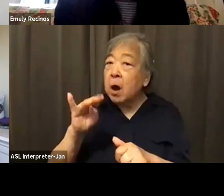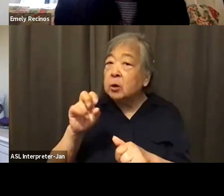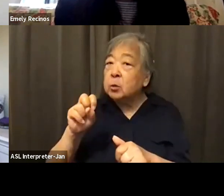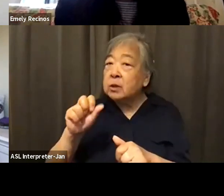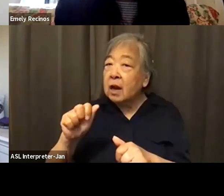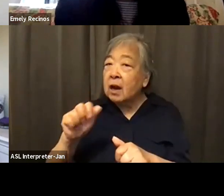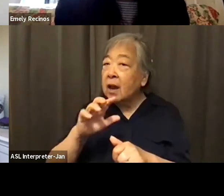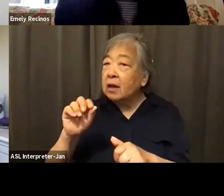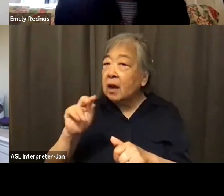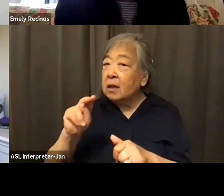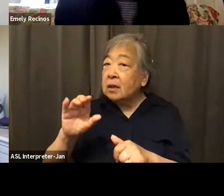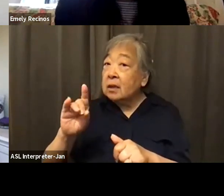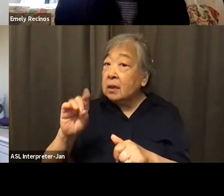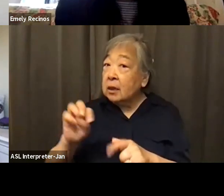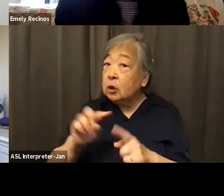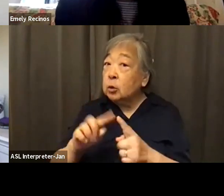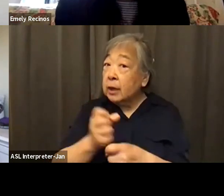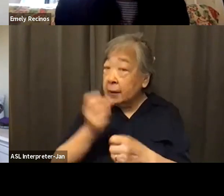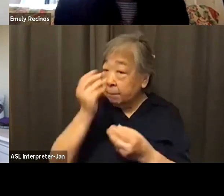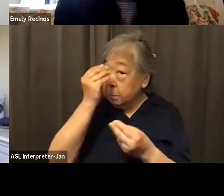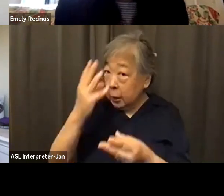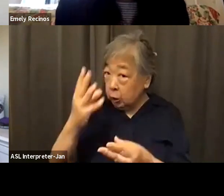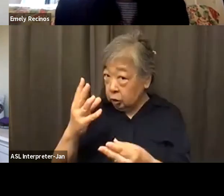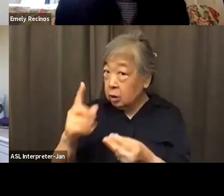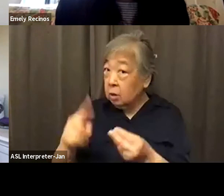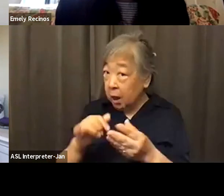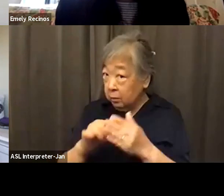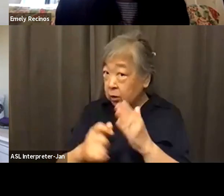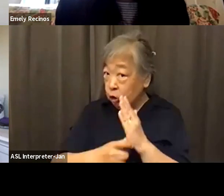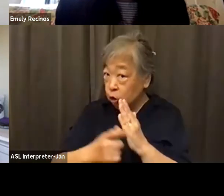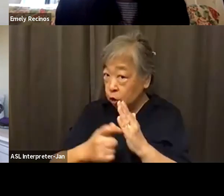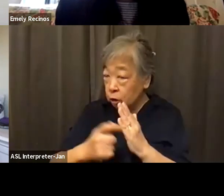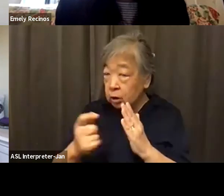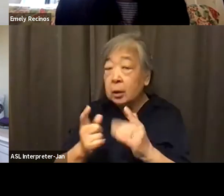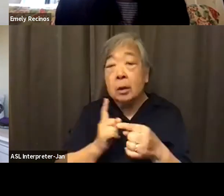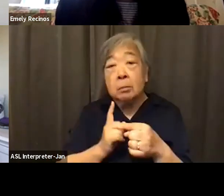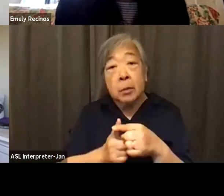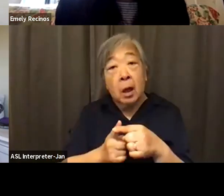that and also, the recording of this presentation.